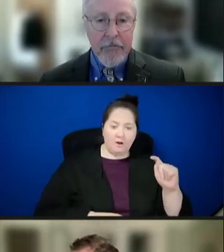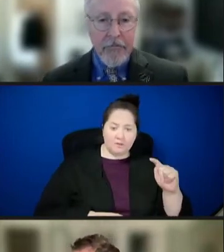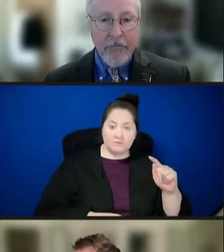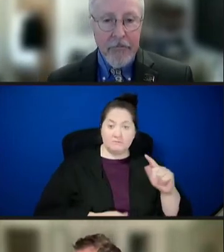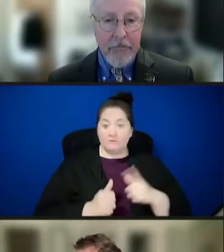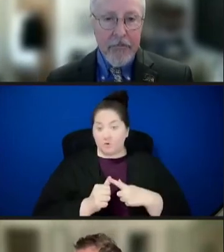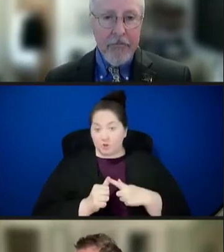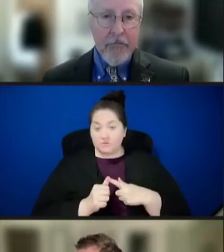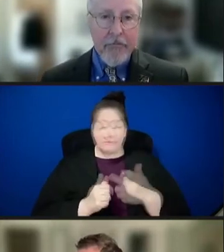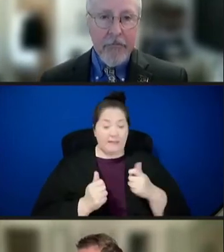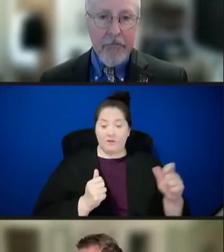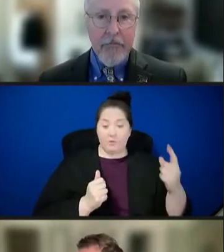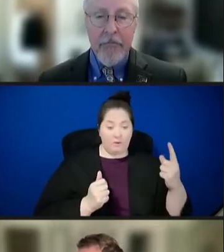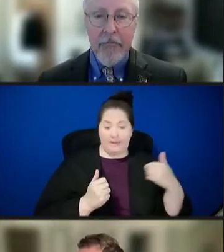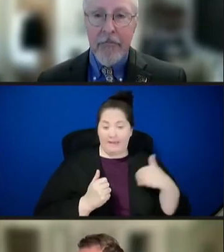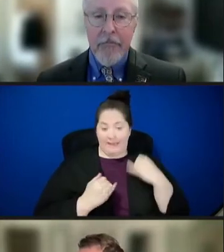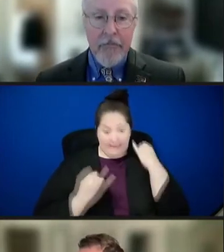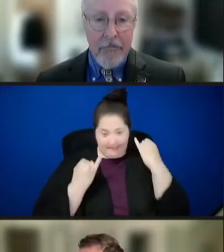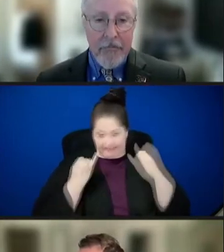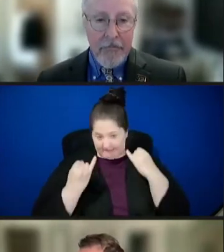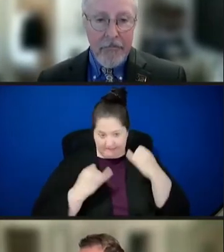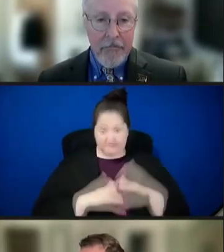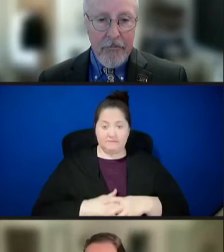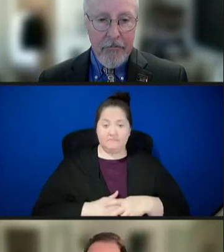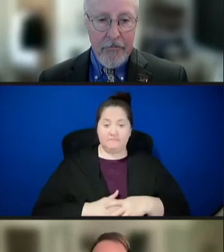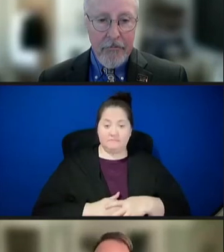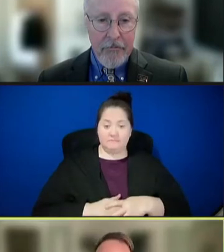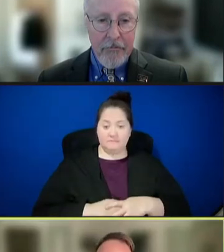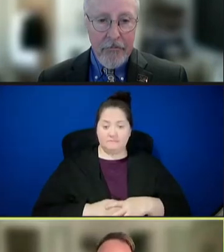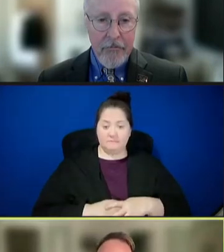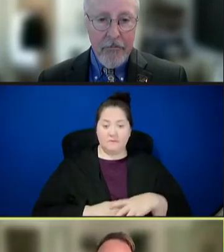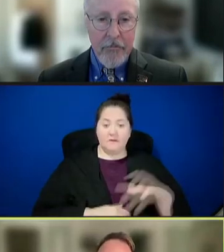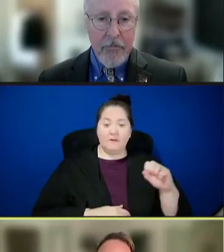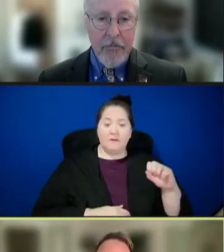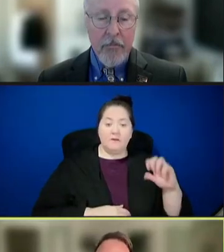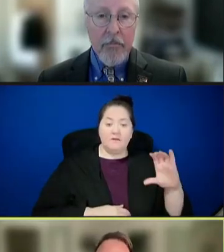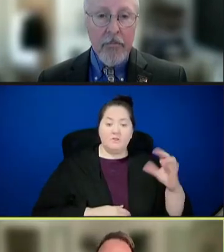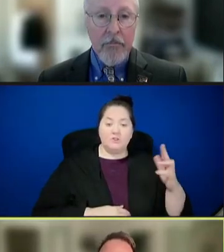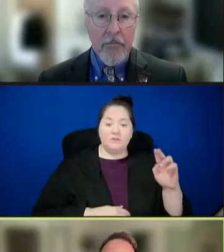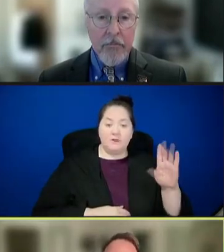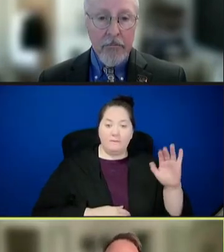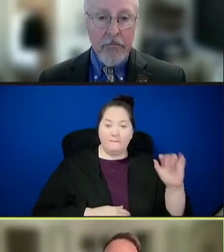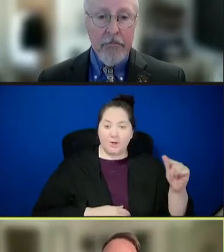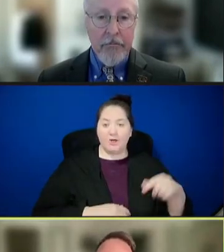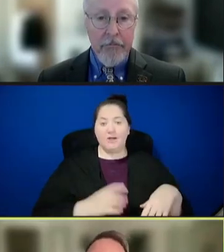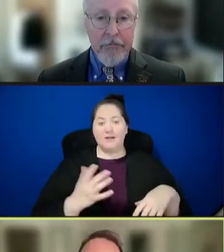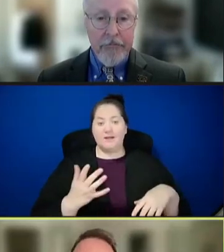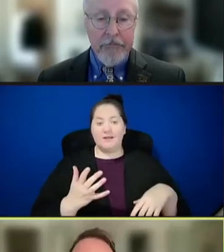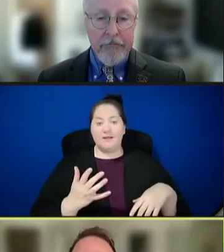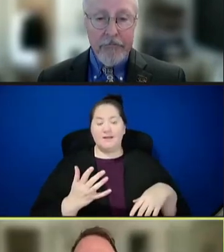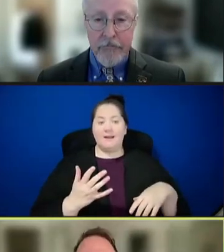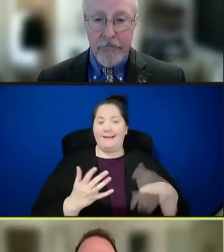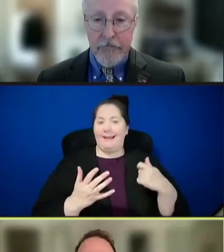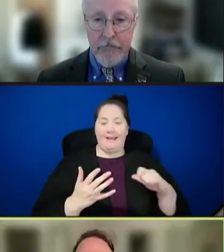but anyone that has any ideas would be great. Justin Mathew: Yeah, there's a number of things, questions embedded in there. I mean,